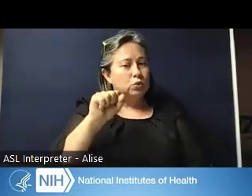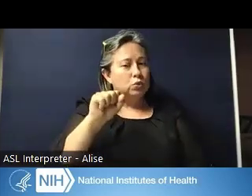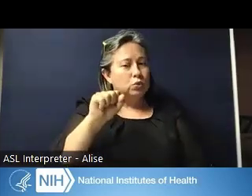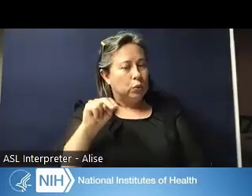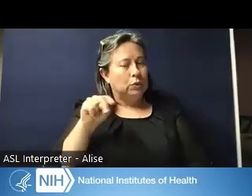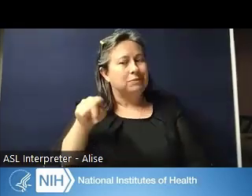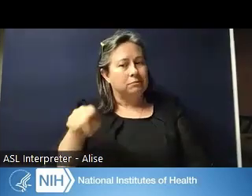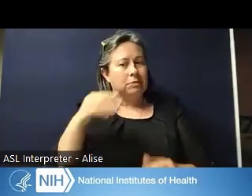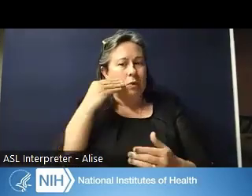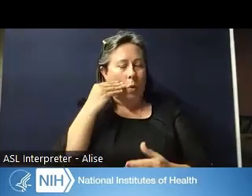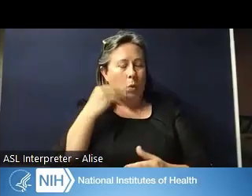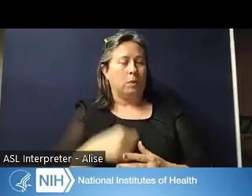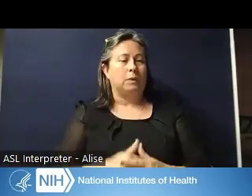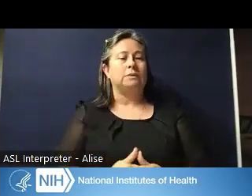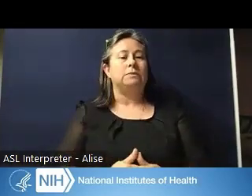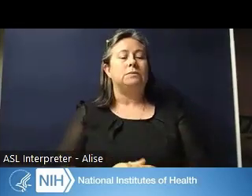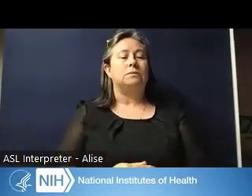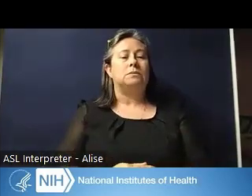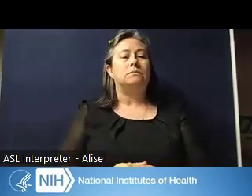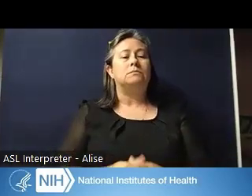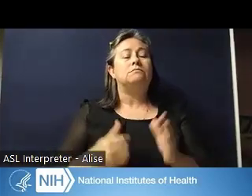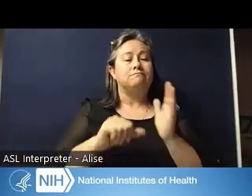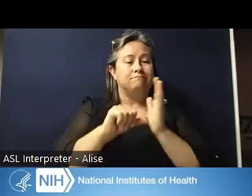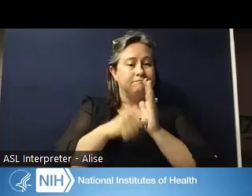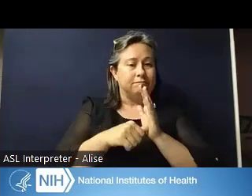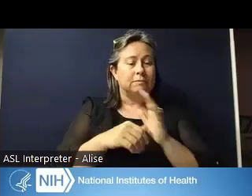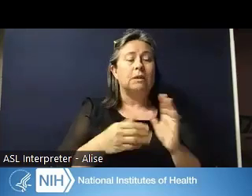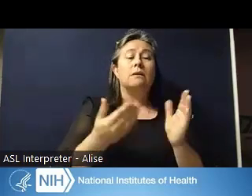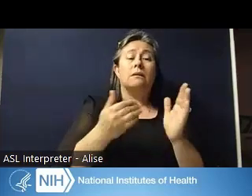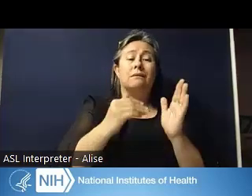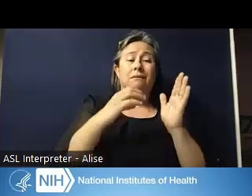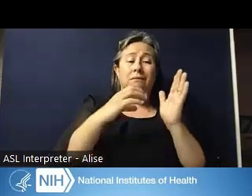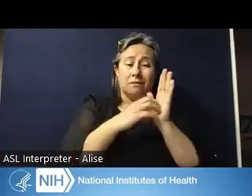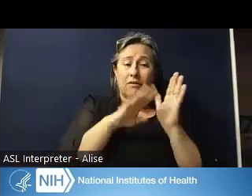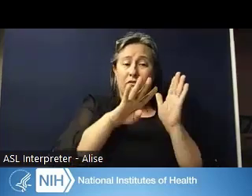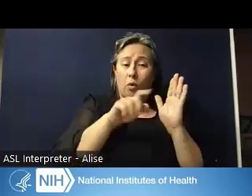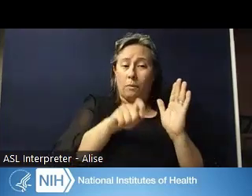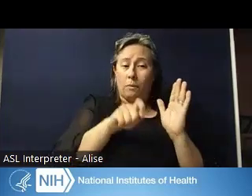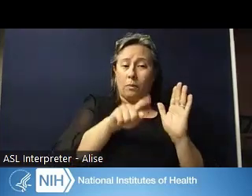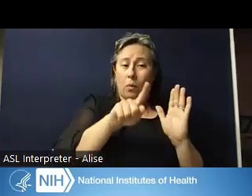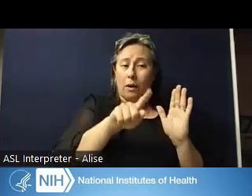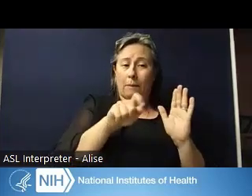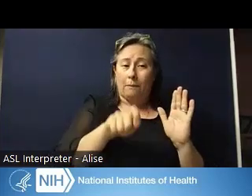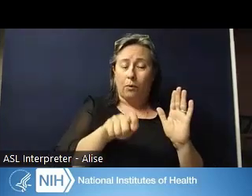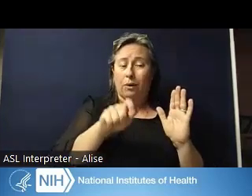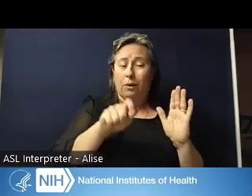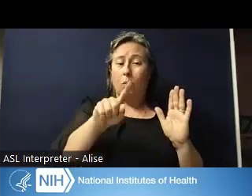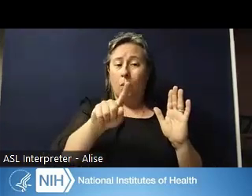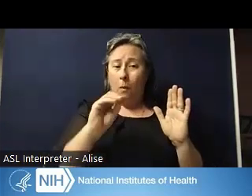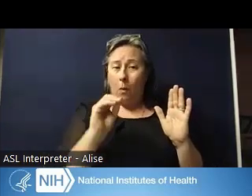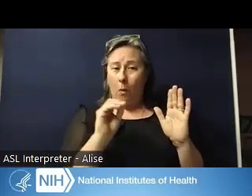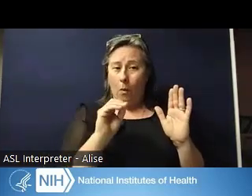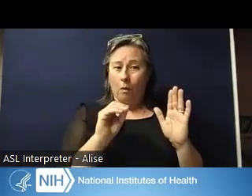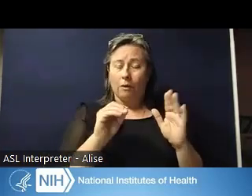Additionally, the NIH GPS Section 4.1.10 Financial Conflict of Interest